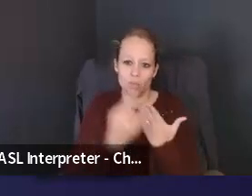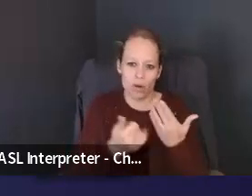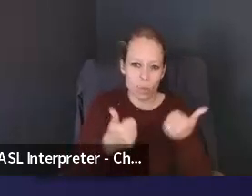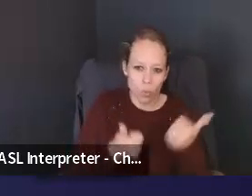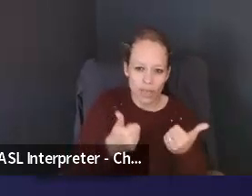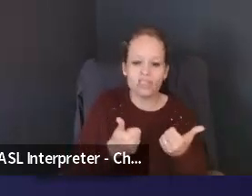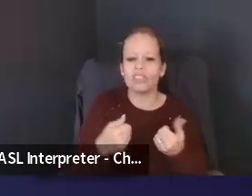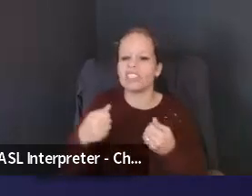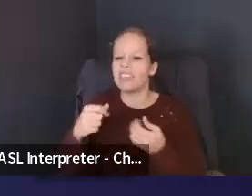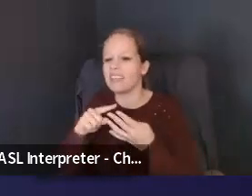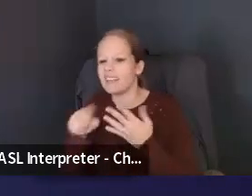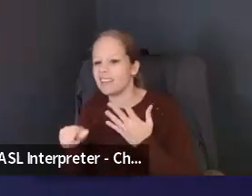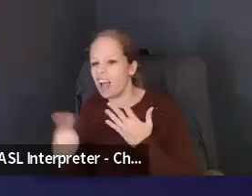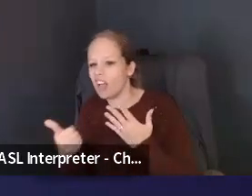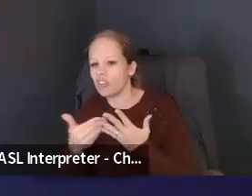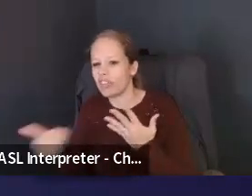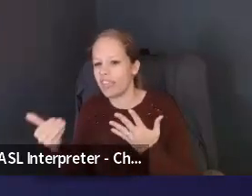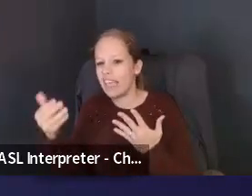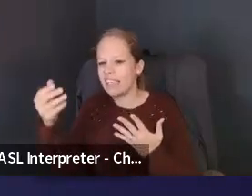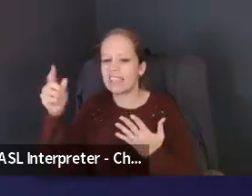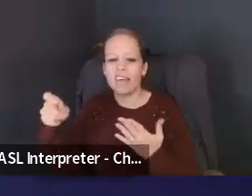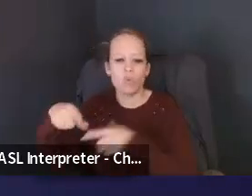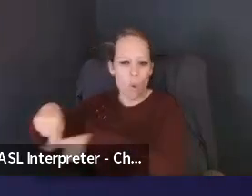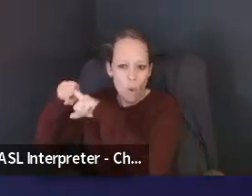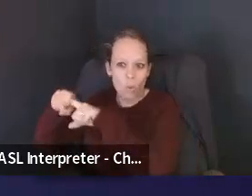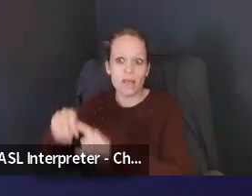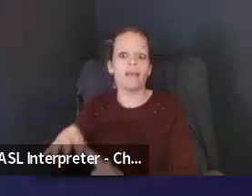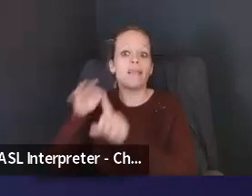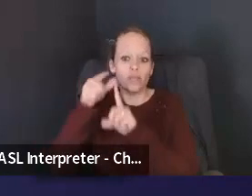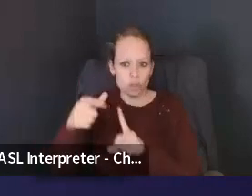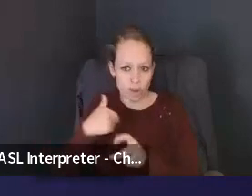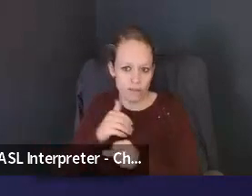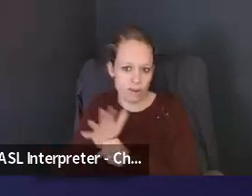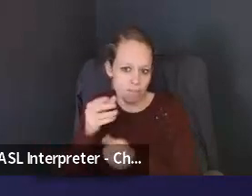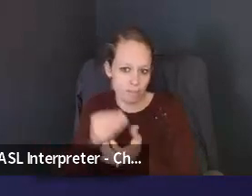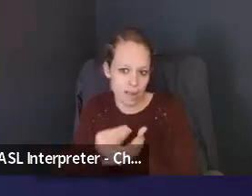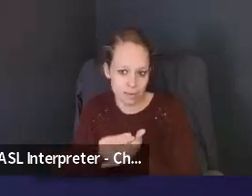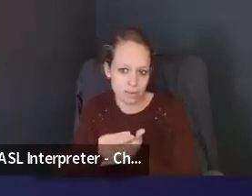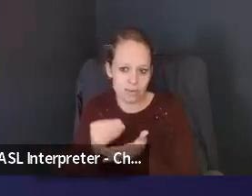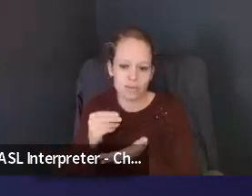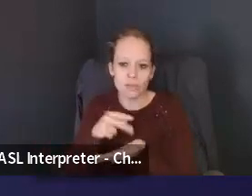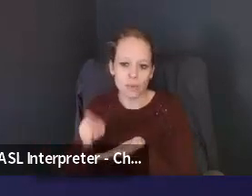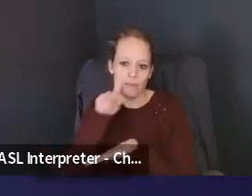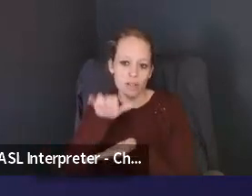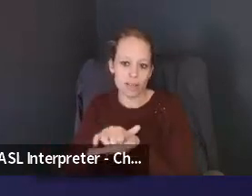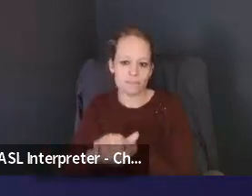do if we end up having the budget to be able to do it. So, that's important. One other flip side,